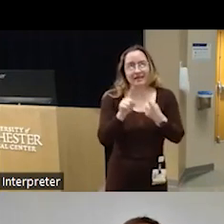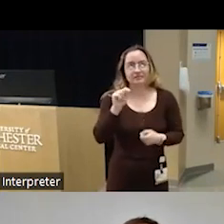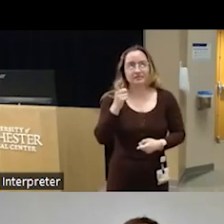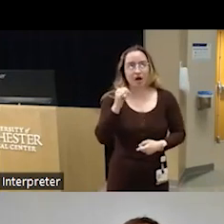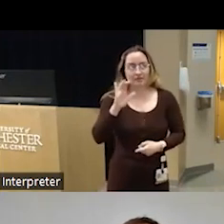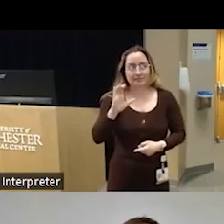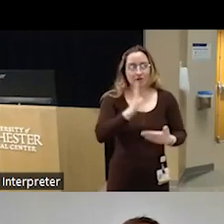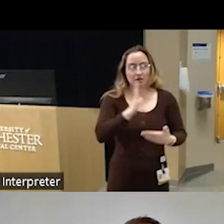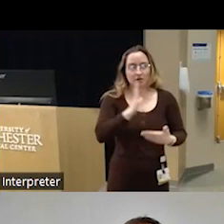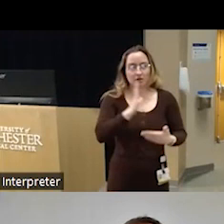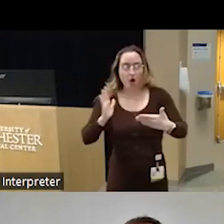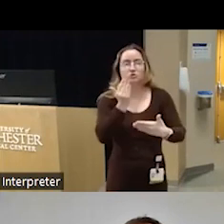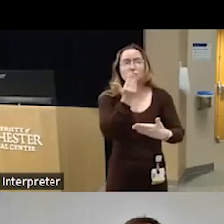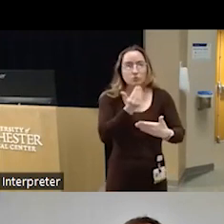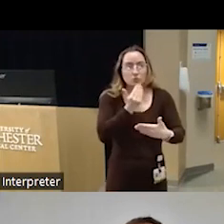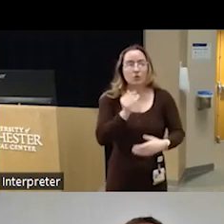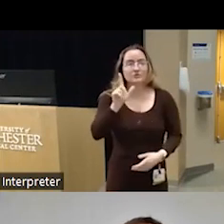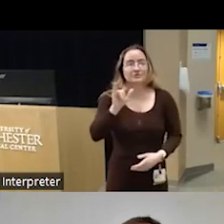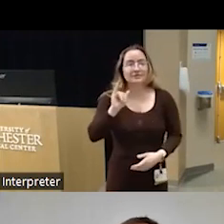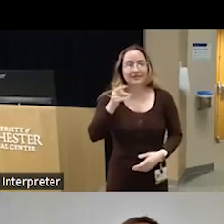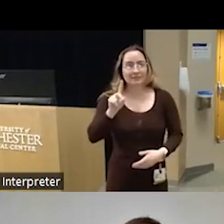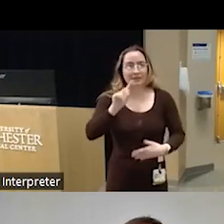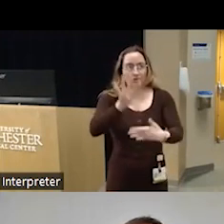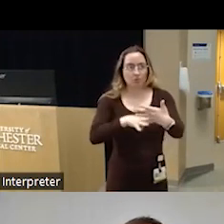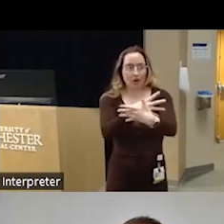and lipid parameters so they could segregate quite a bit.